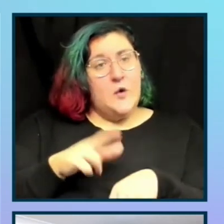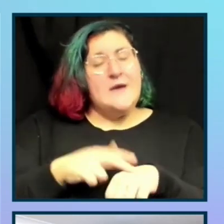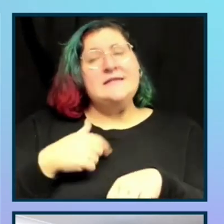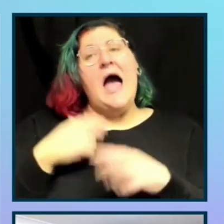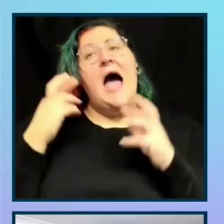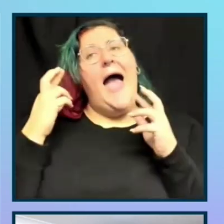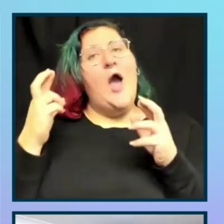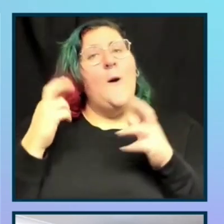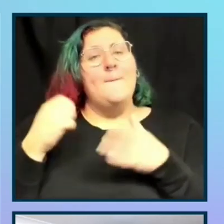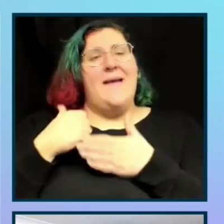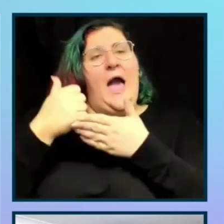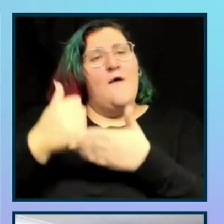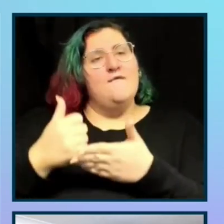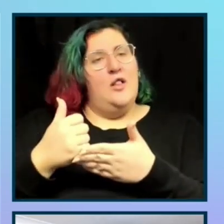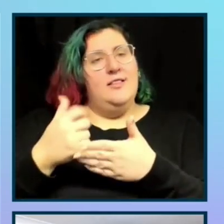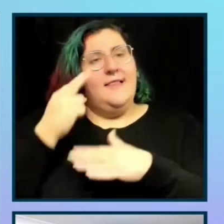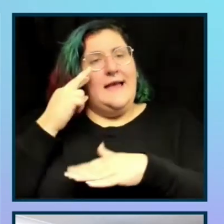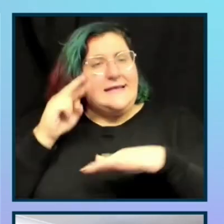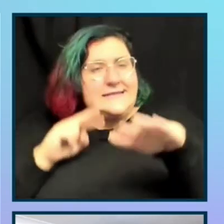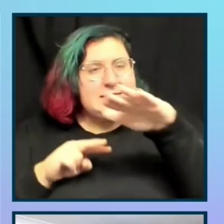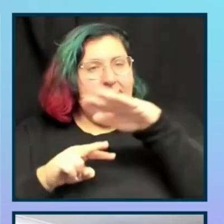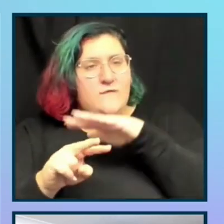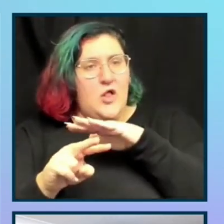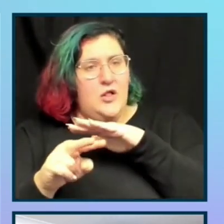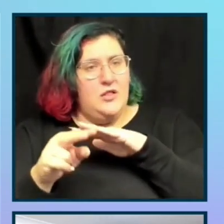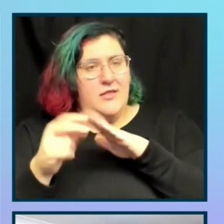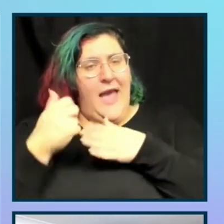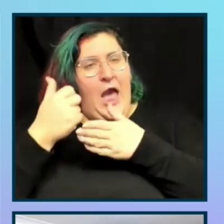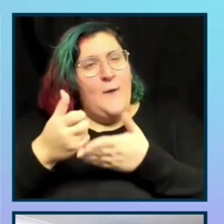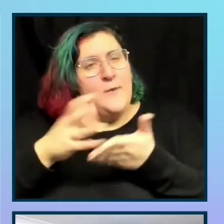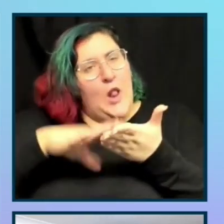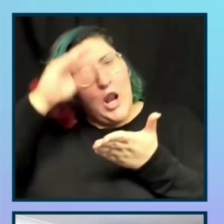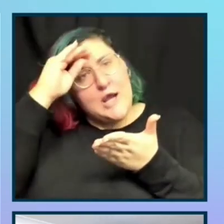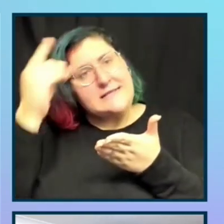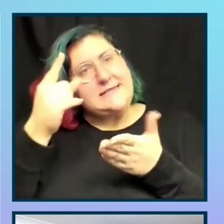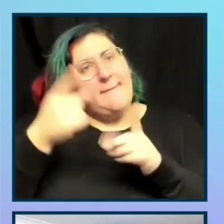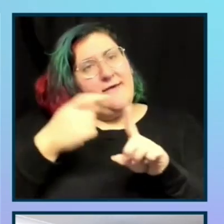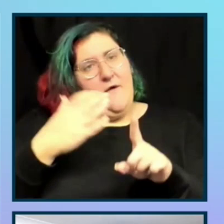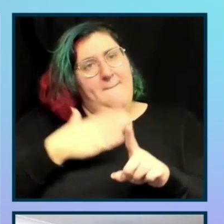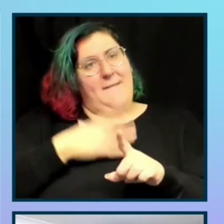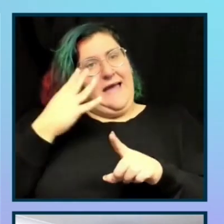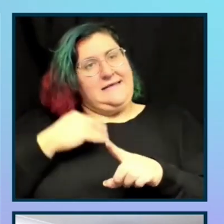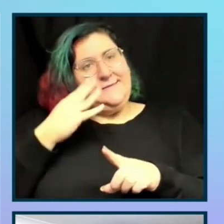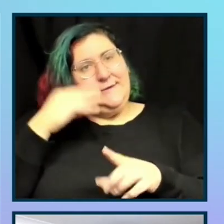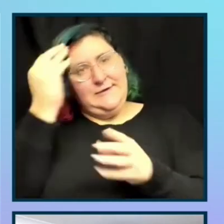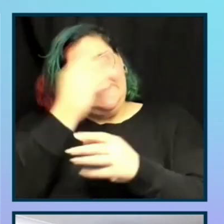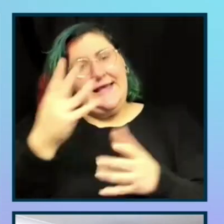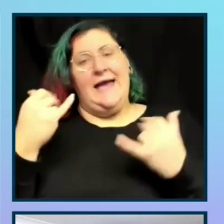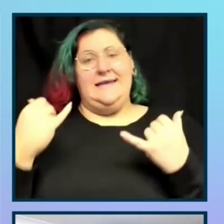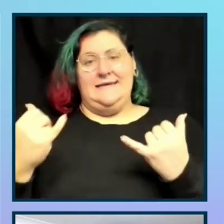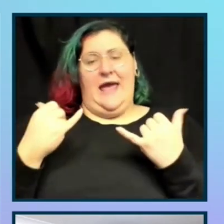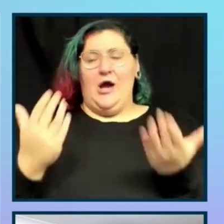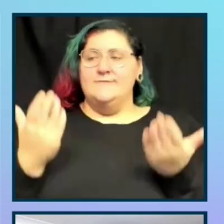I hope you've learned something from this. And I will be taking questions in a little,